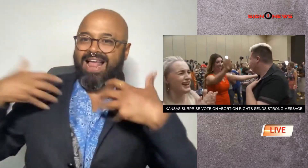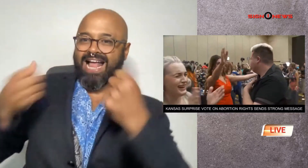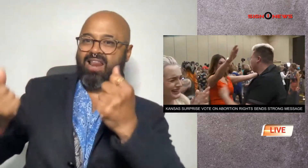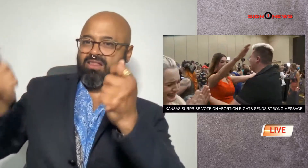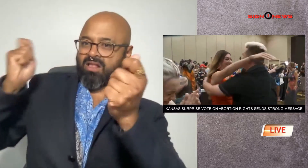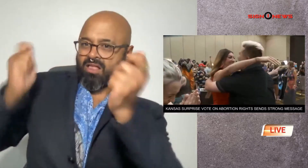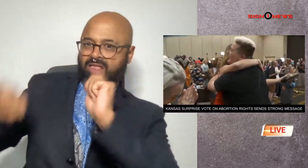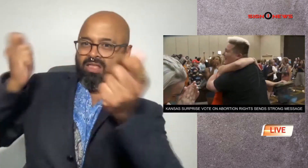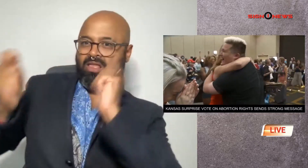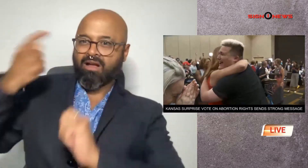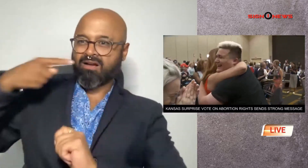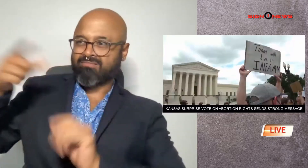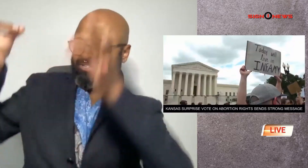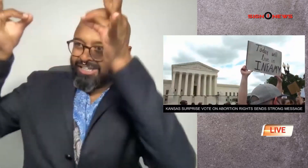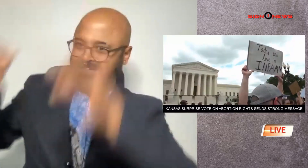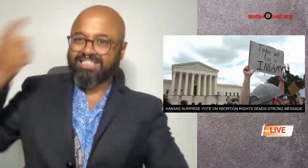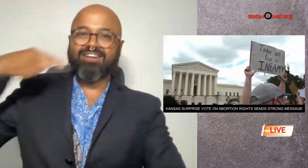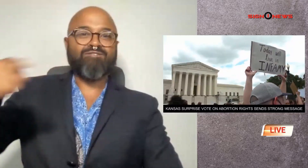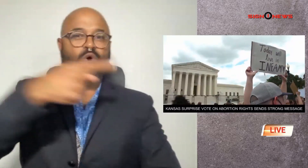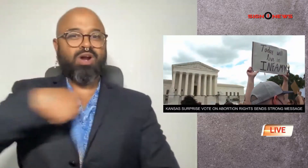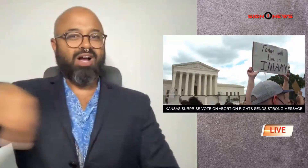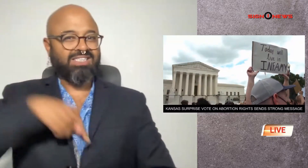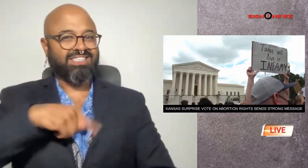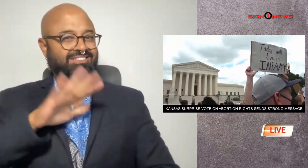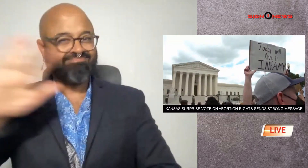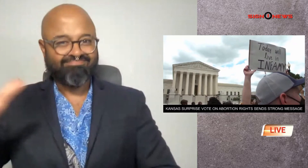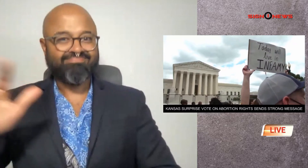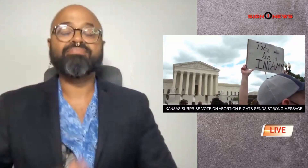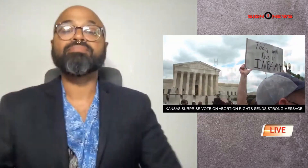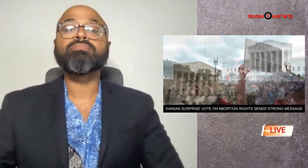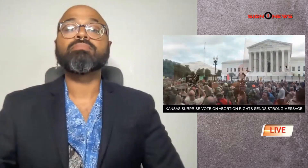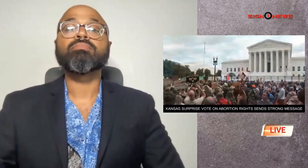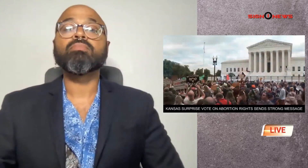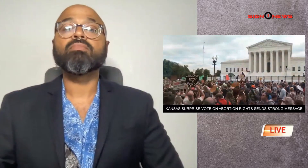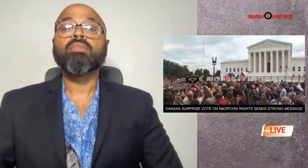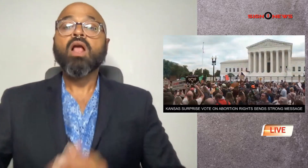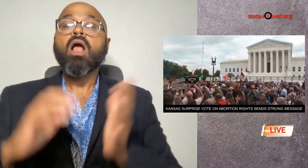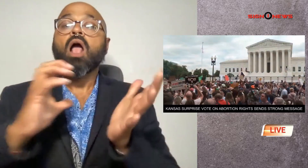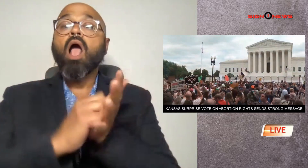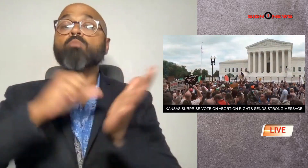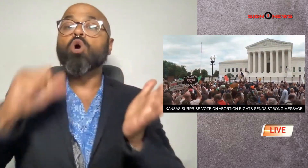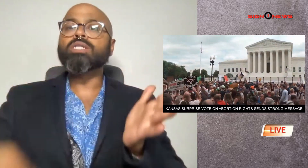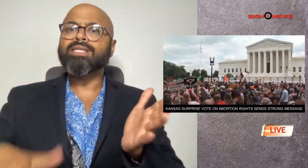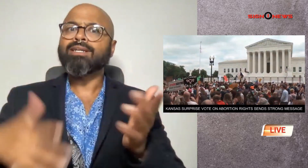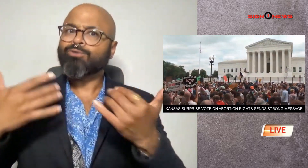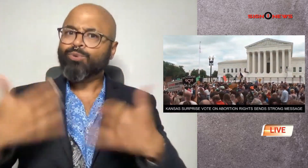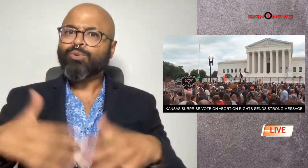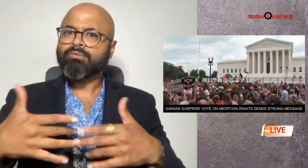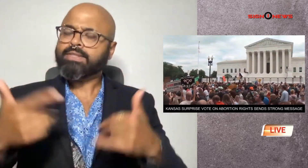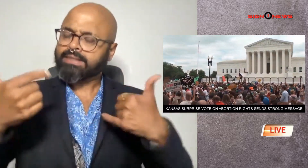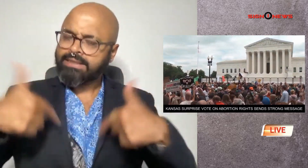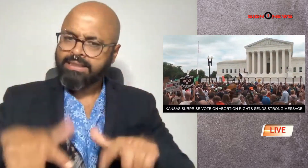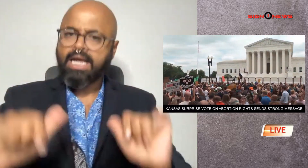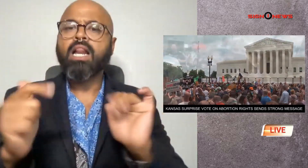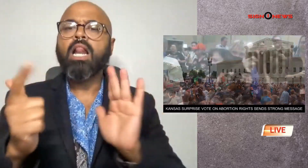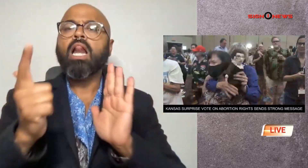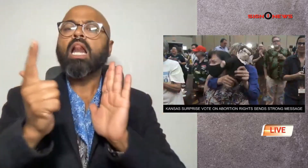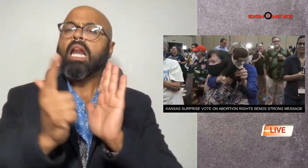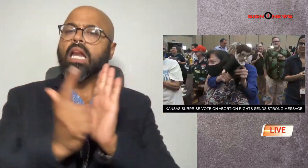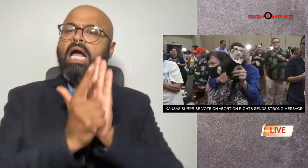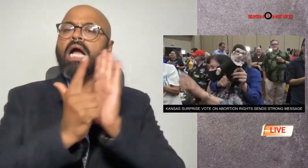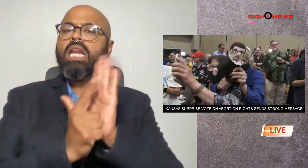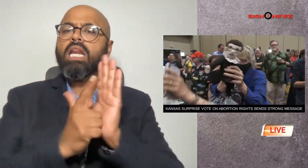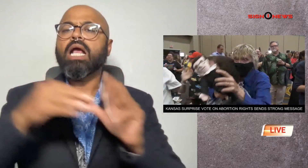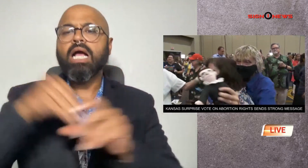one voter said we don't want the government making our reproductive health care decisions for us